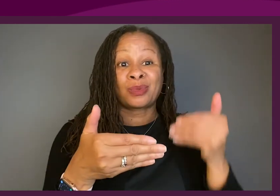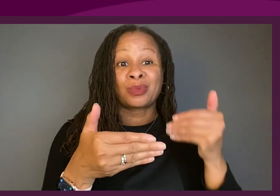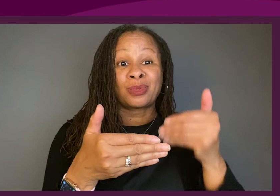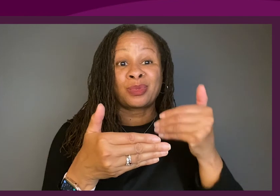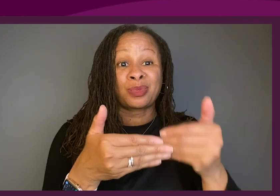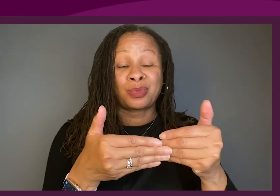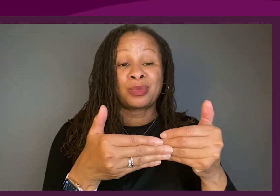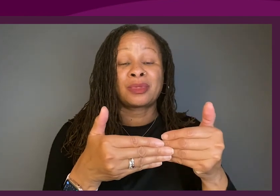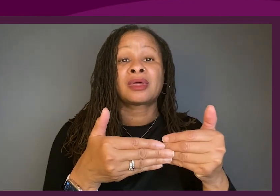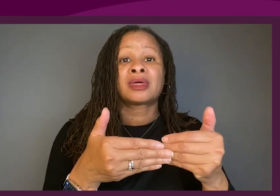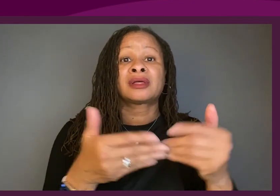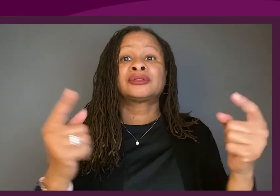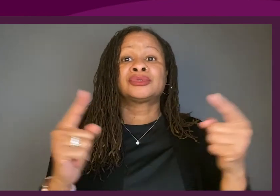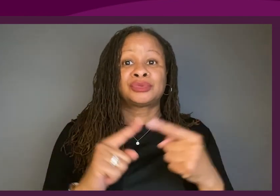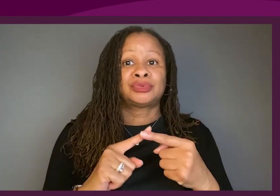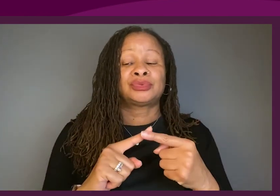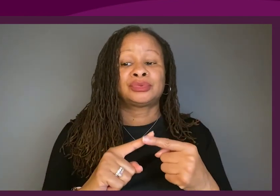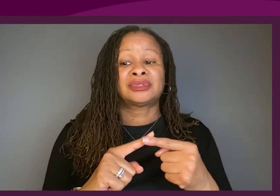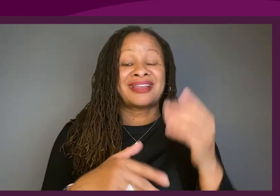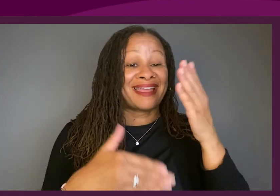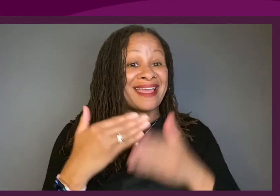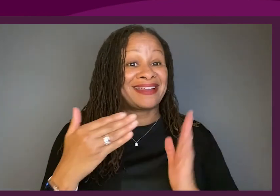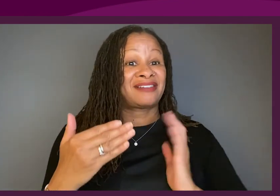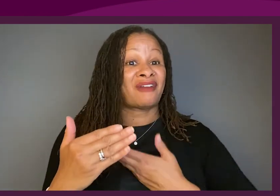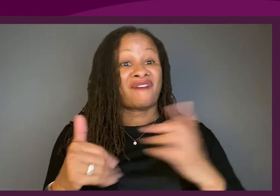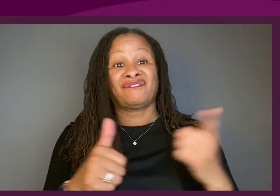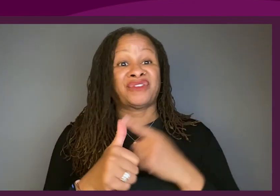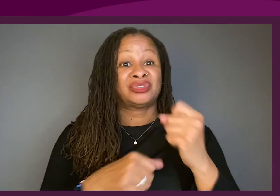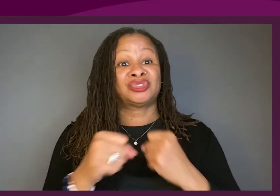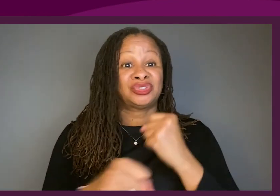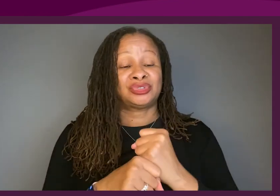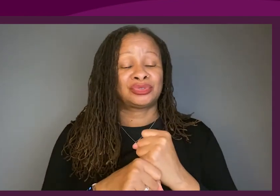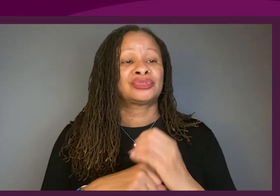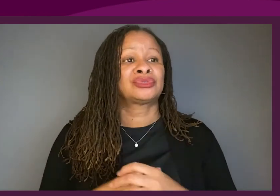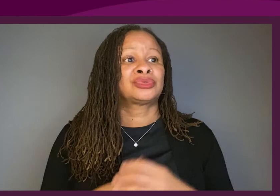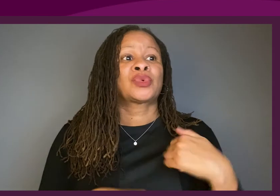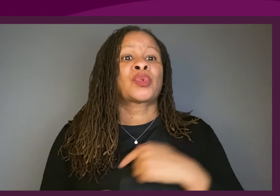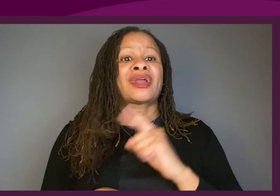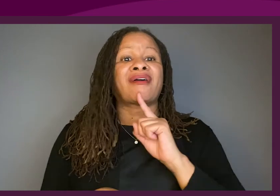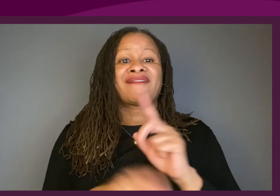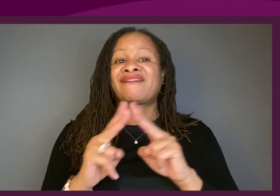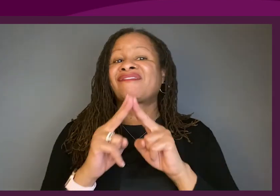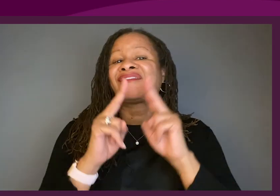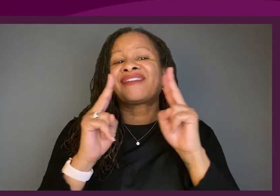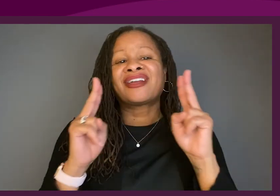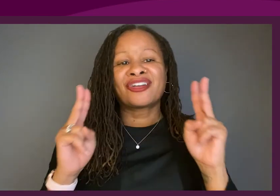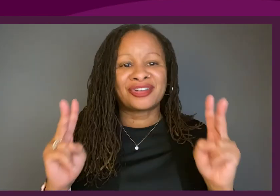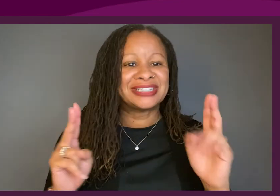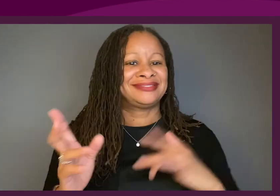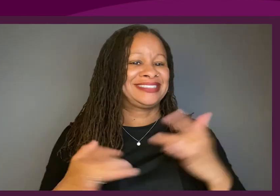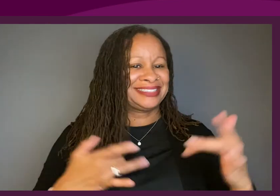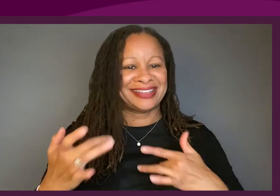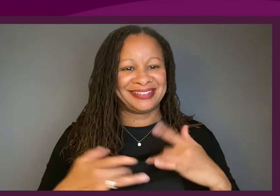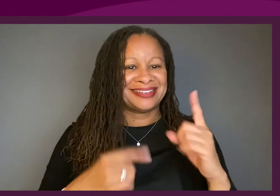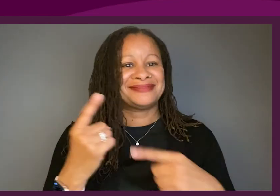to make those matches and to bring together those humanitarian actors with those local